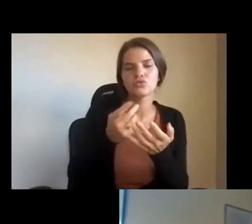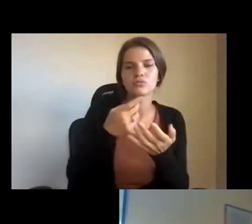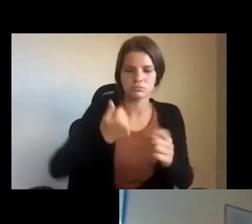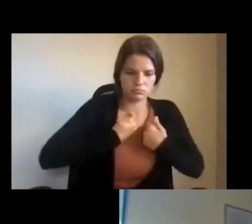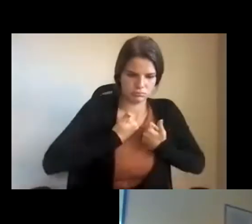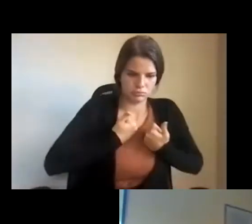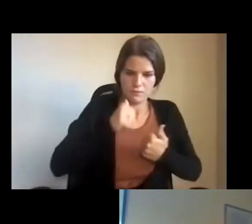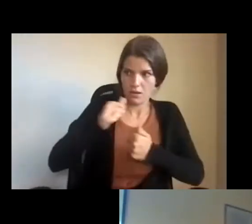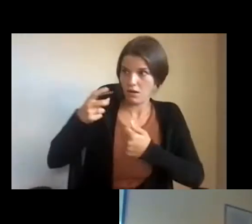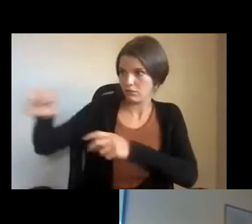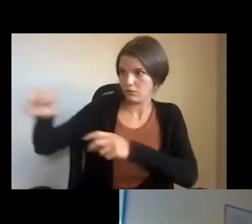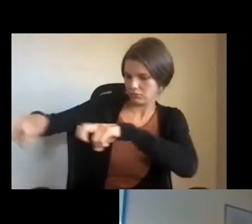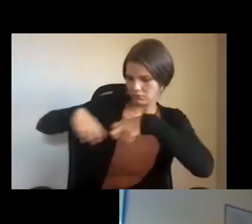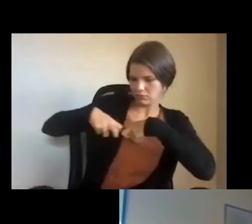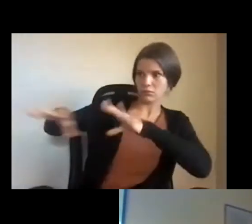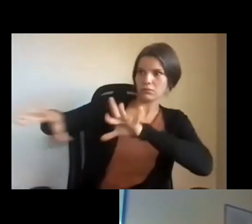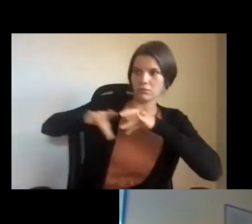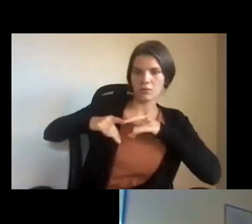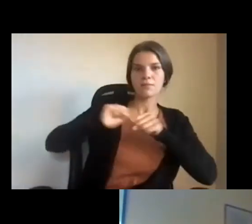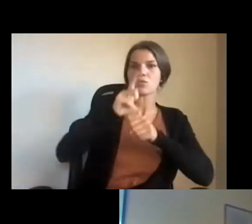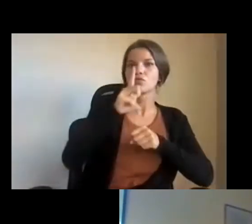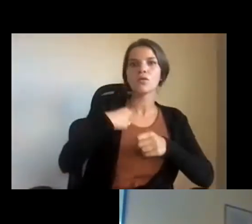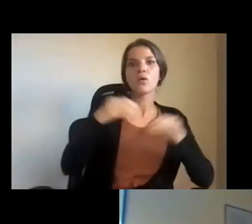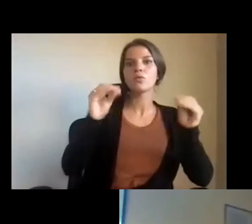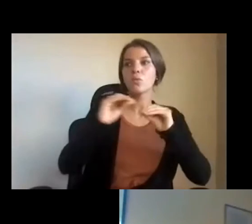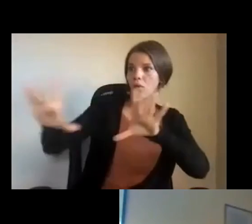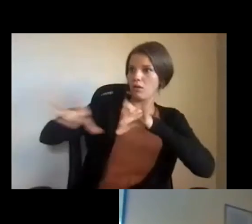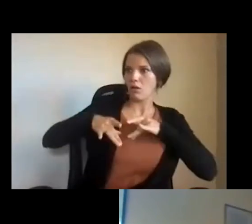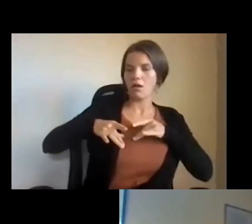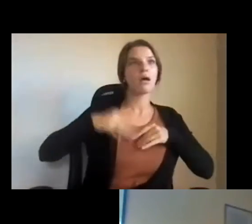not infected, and you don't have a mild or asymptomatic infection. So I think those are the